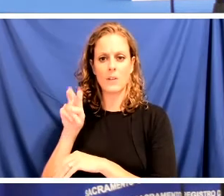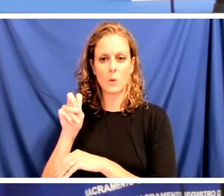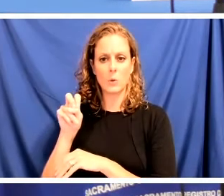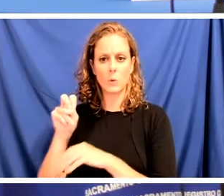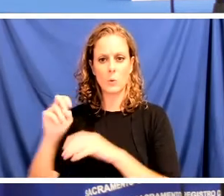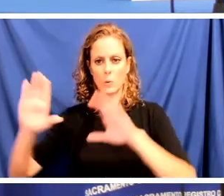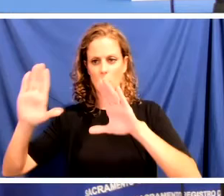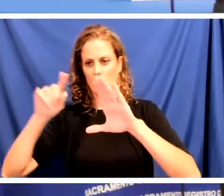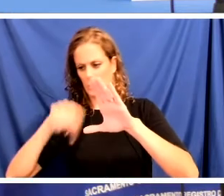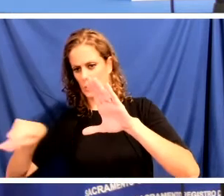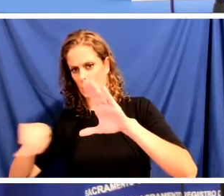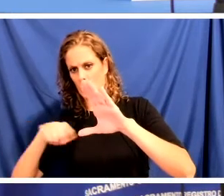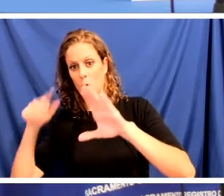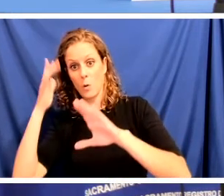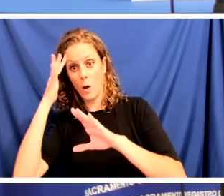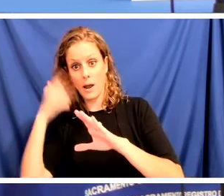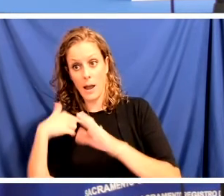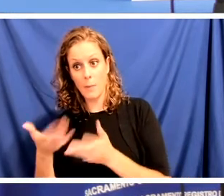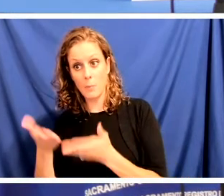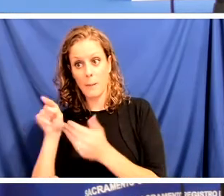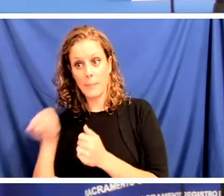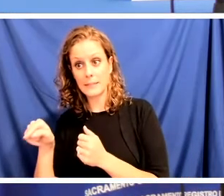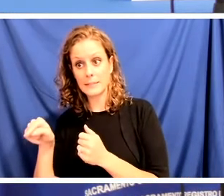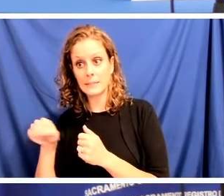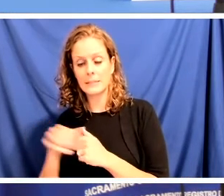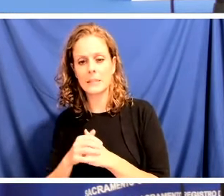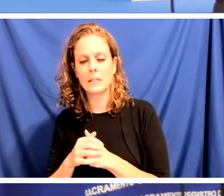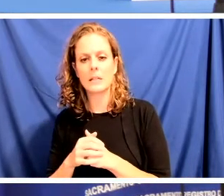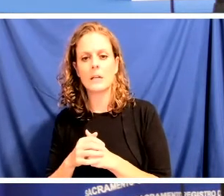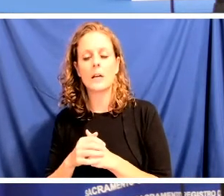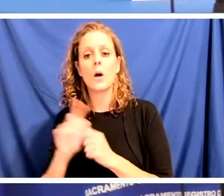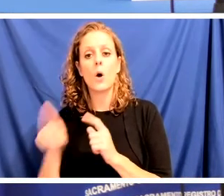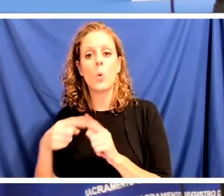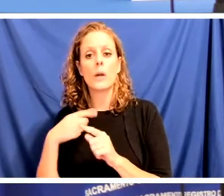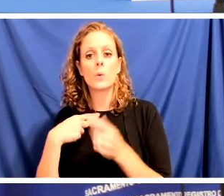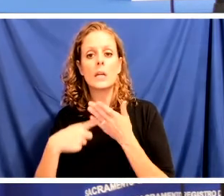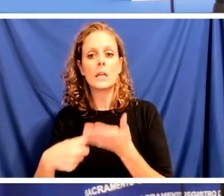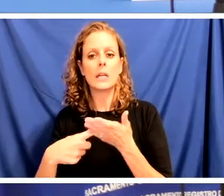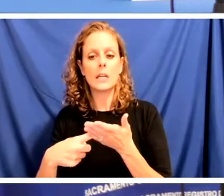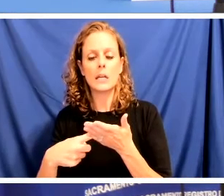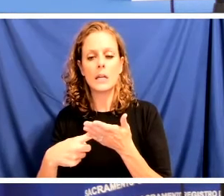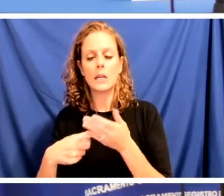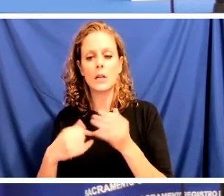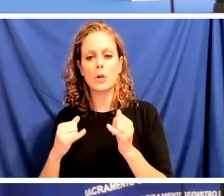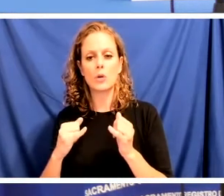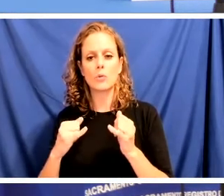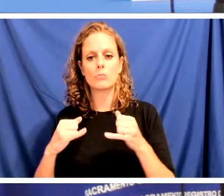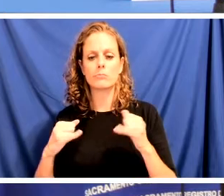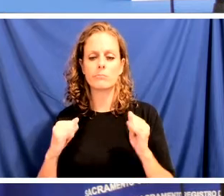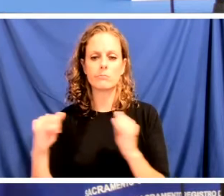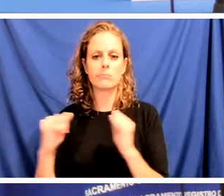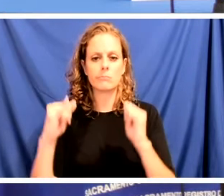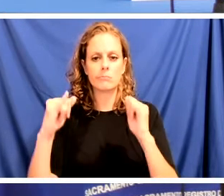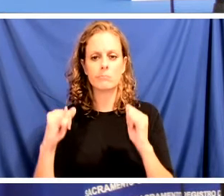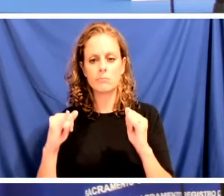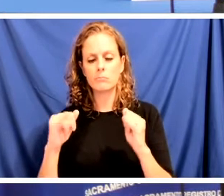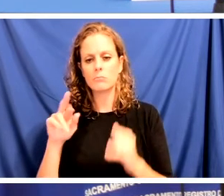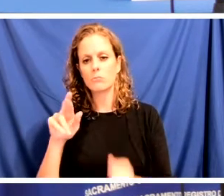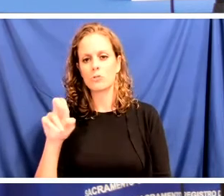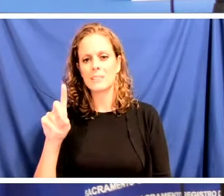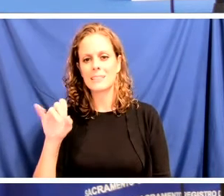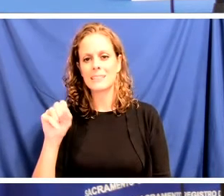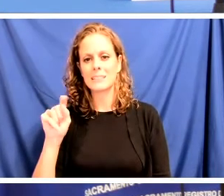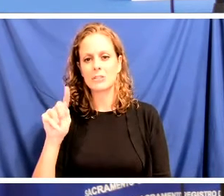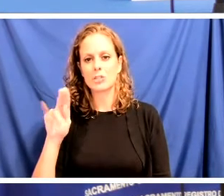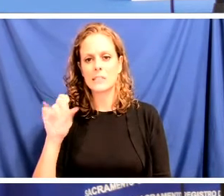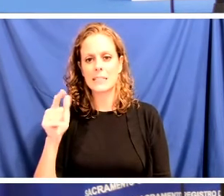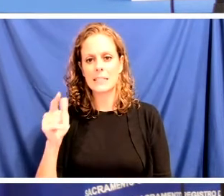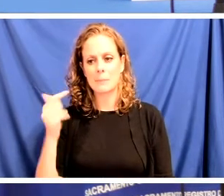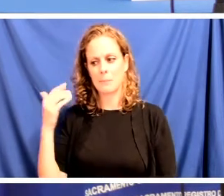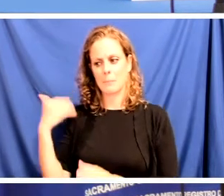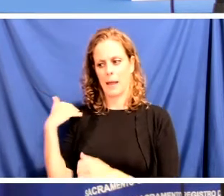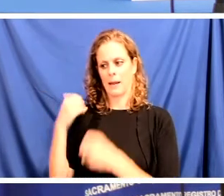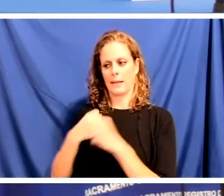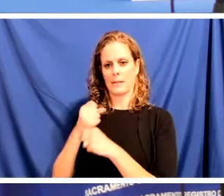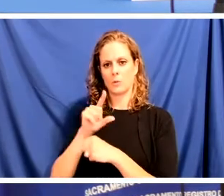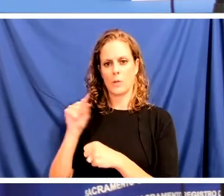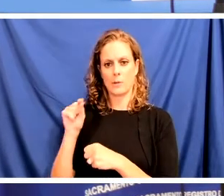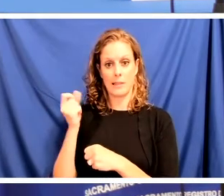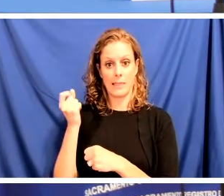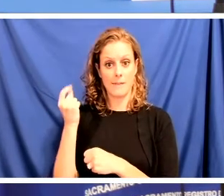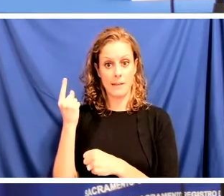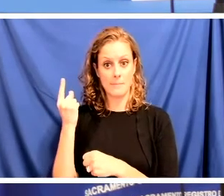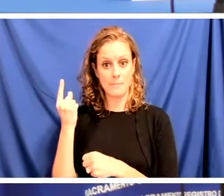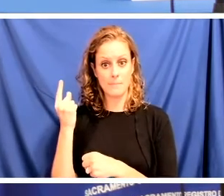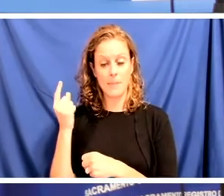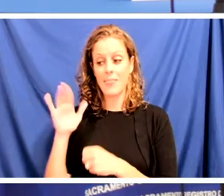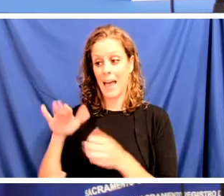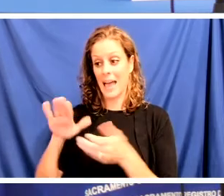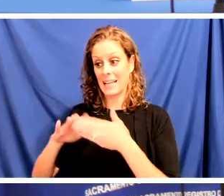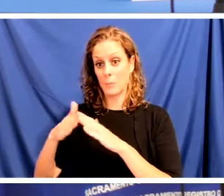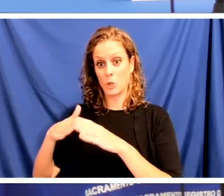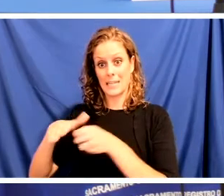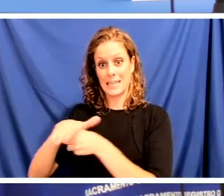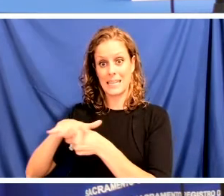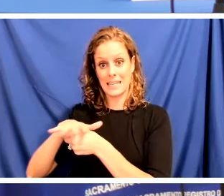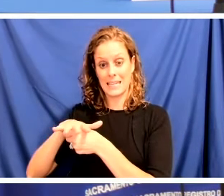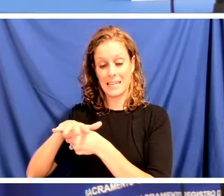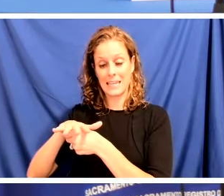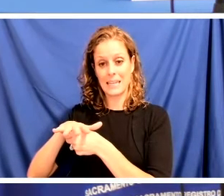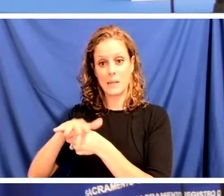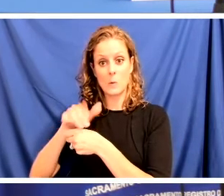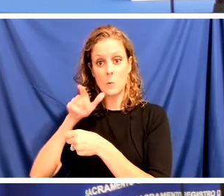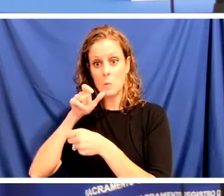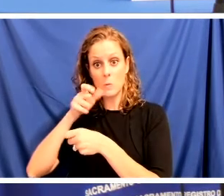SacGov: The reason I bring this one up is because, when we went through redistricting back in 2011 following the 2010 census, that was a community that was previously in supervisor told his district to district five.